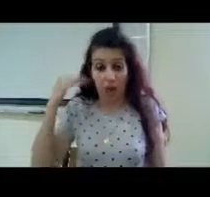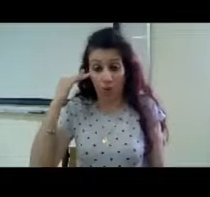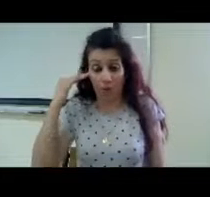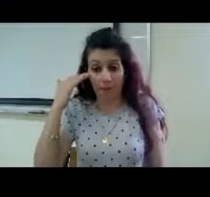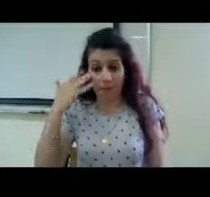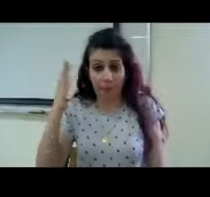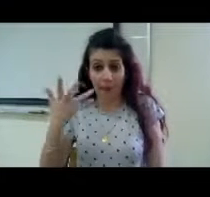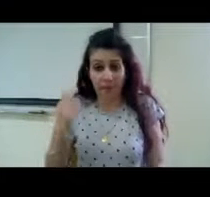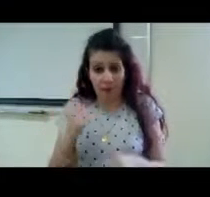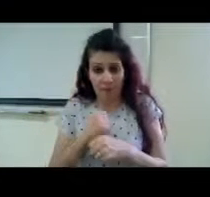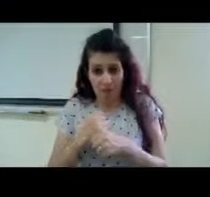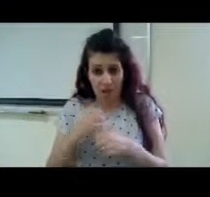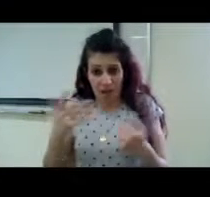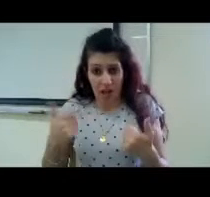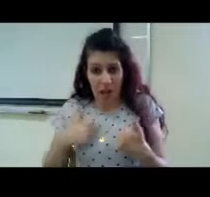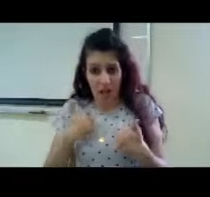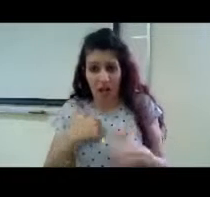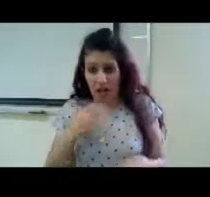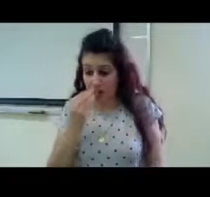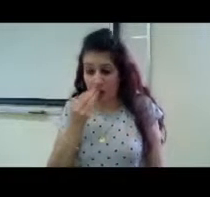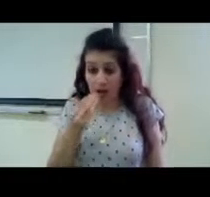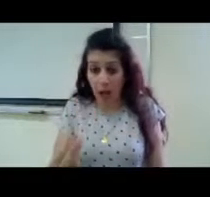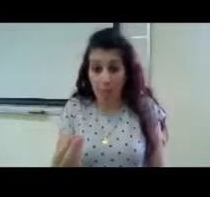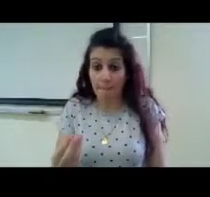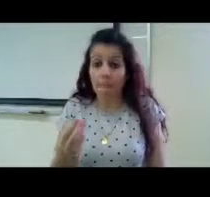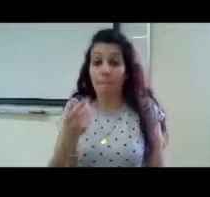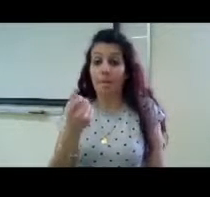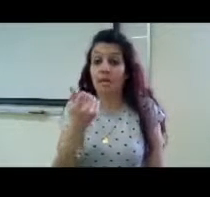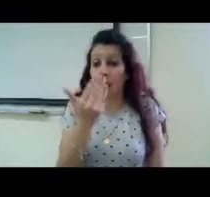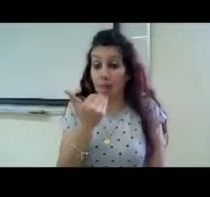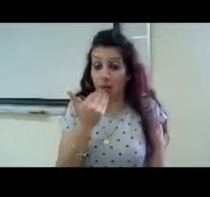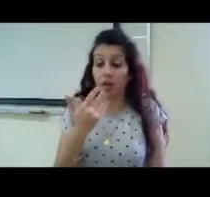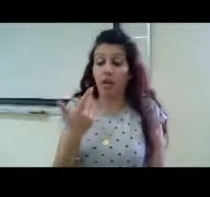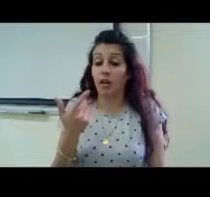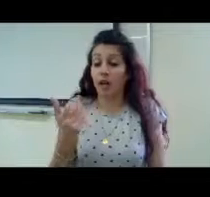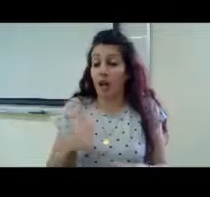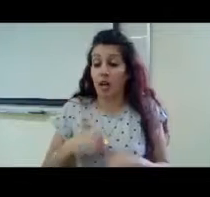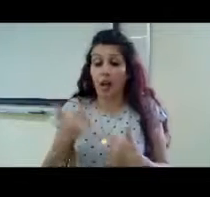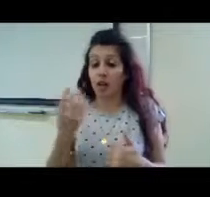vulnerability disrupt protection systems and expose them to discrimination and